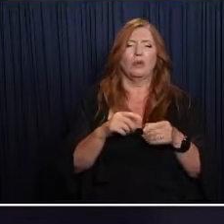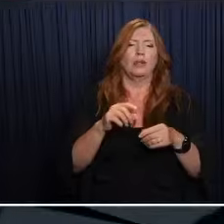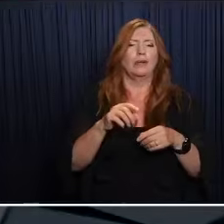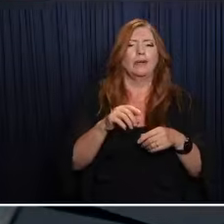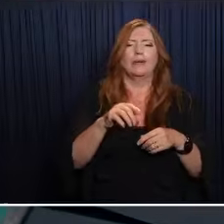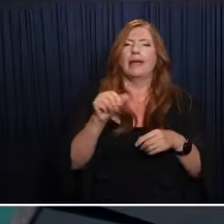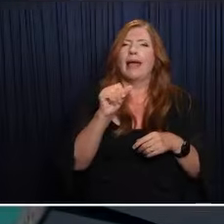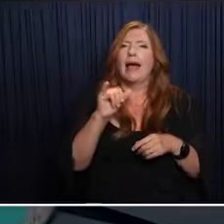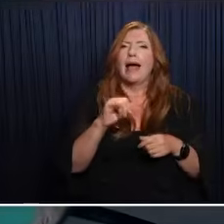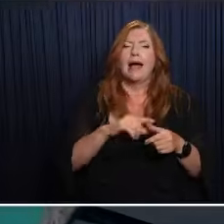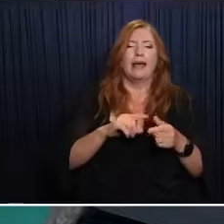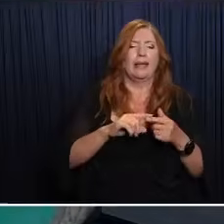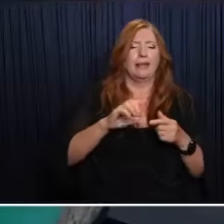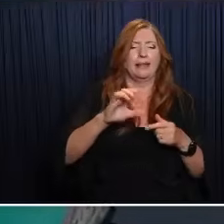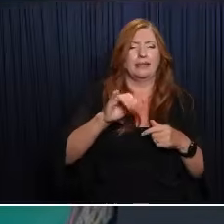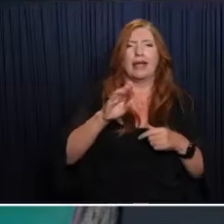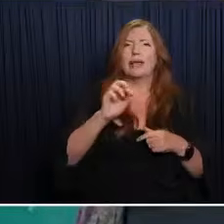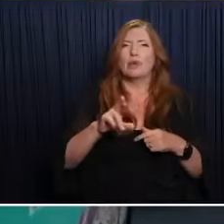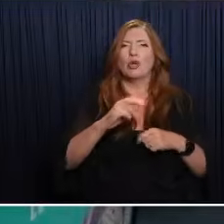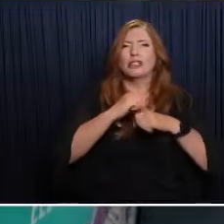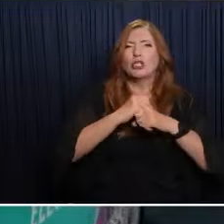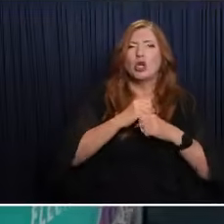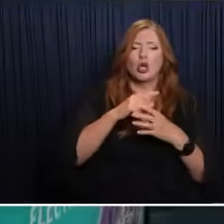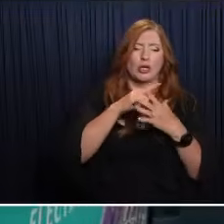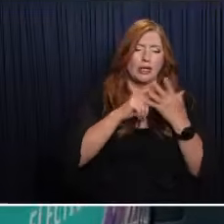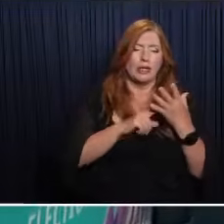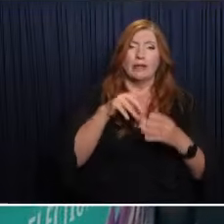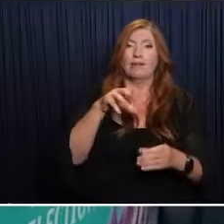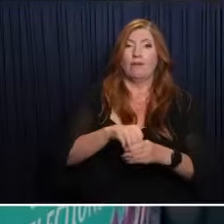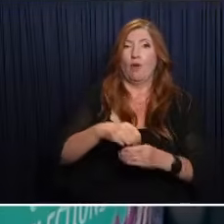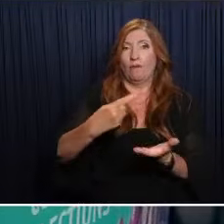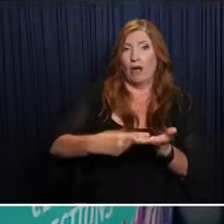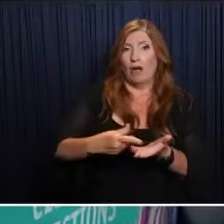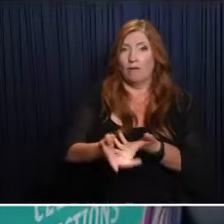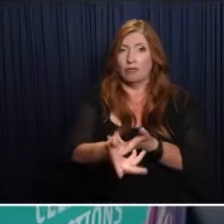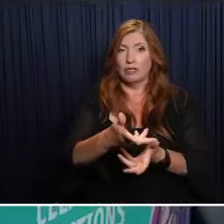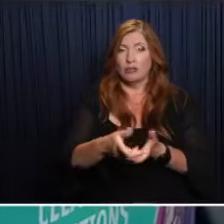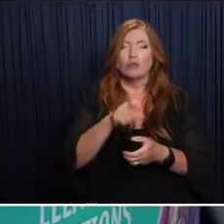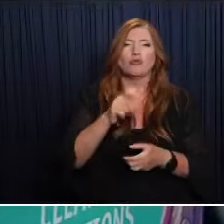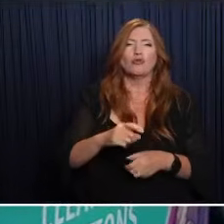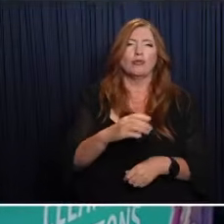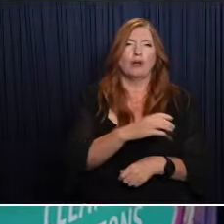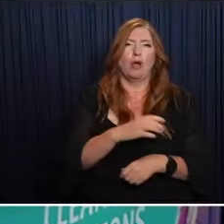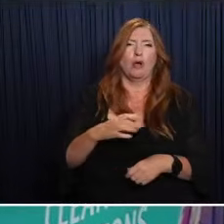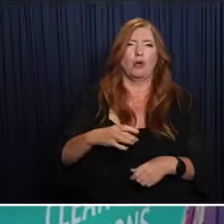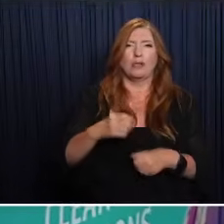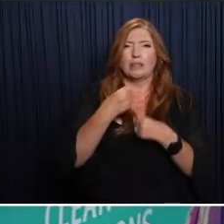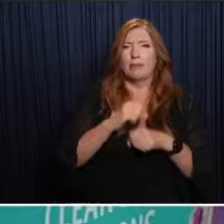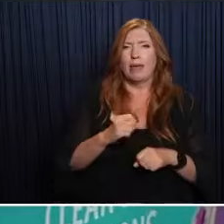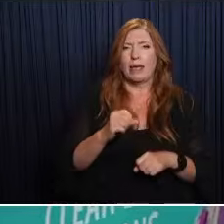WHEN YOU TALK ABOUT SHAPING THE NEXT GENERATION, ARTIFICIAL